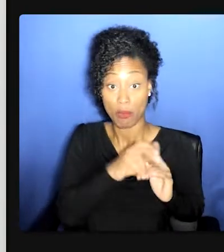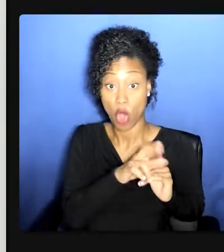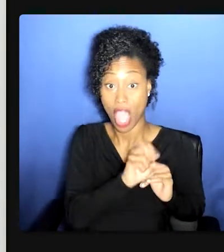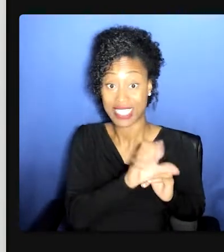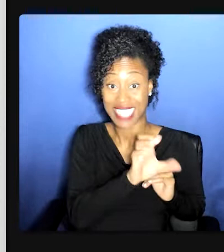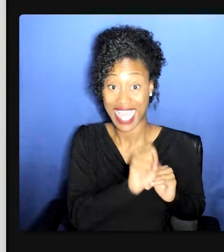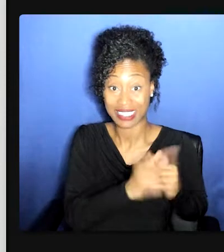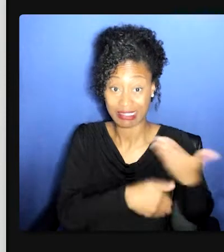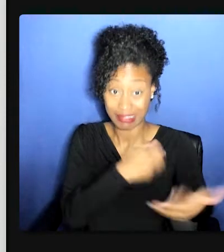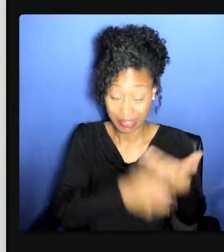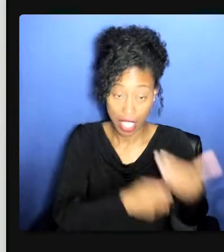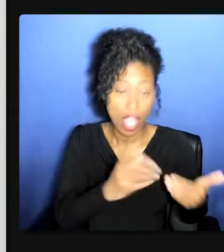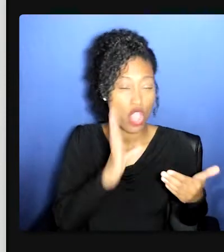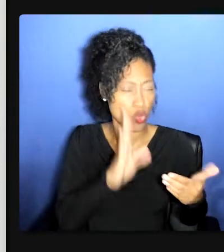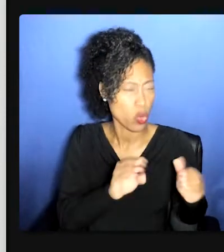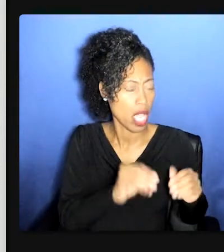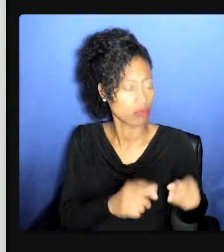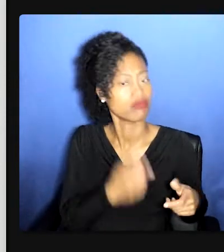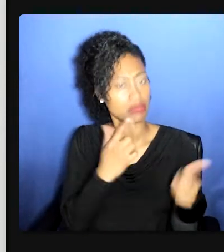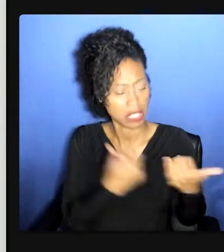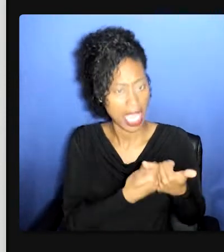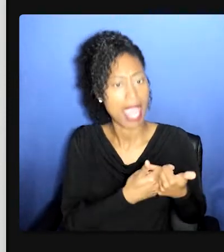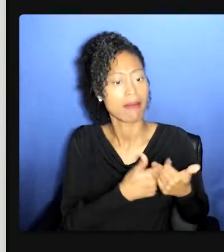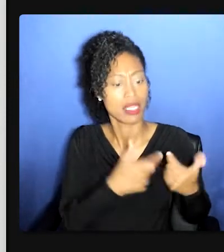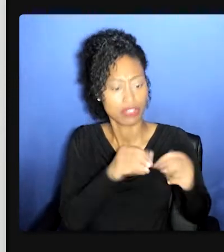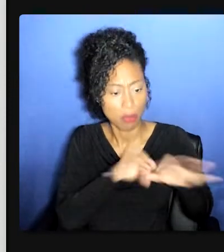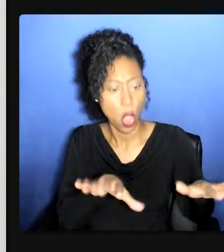then your servers are deployed and scaled as process.